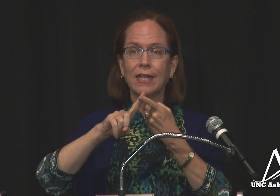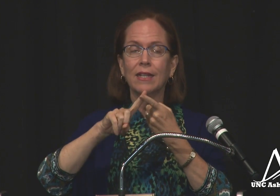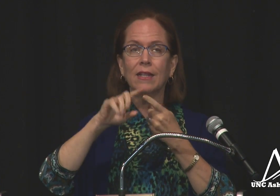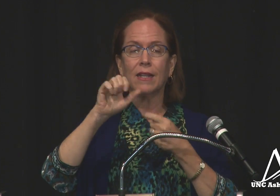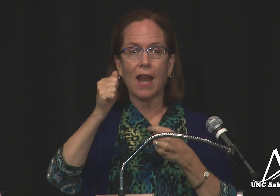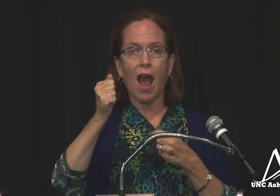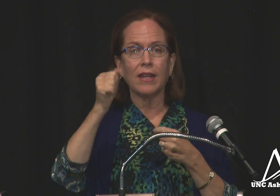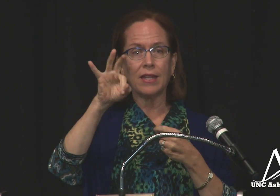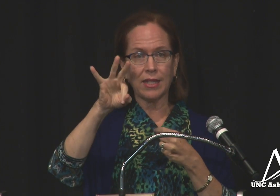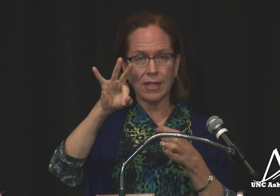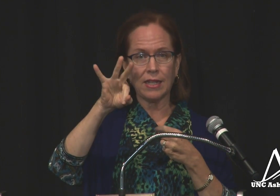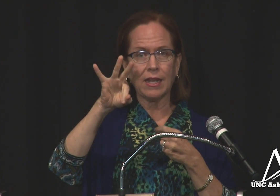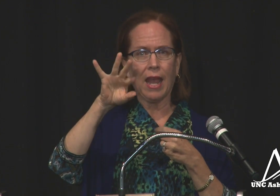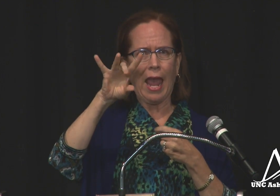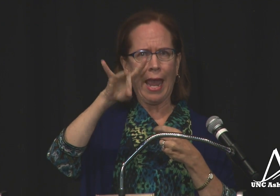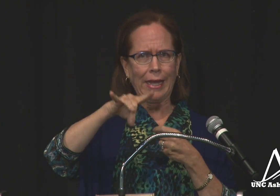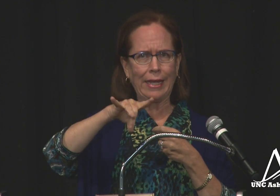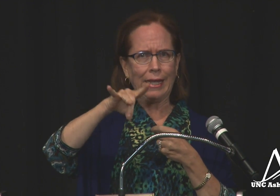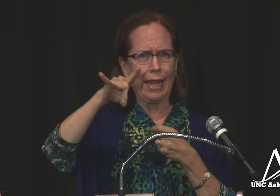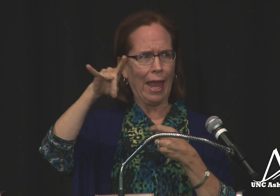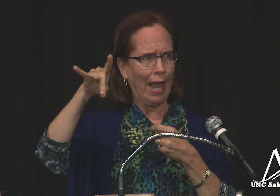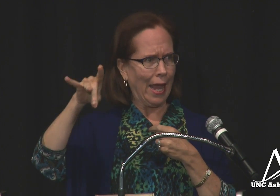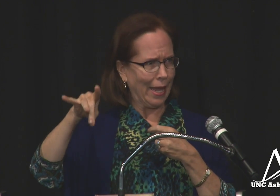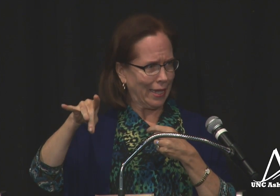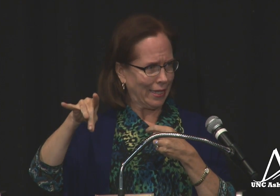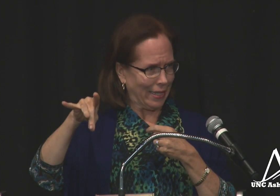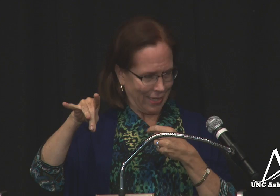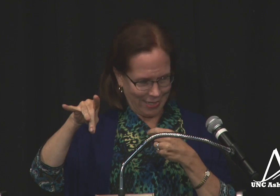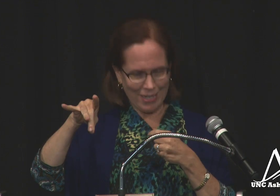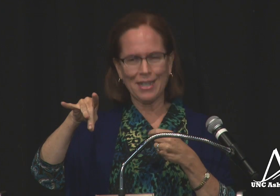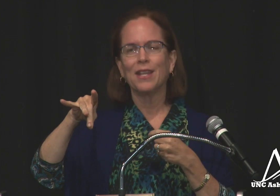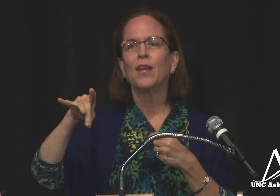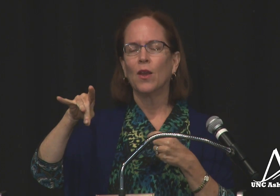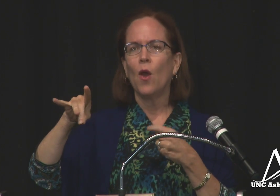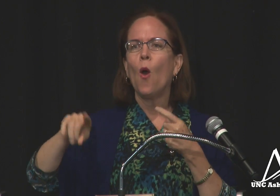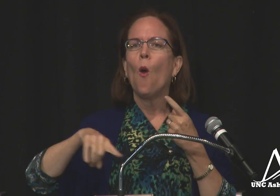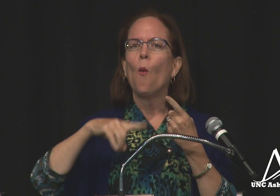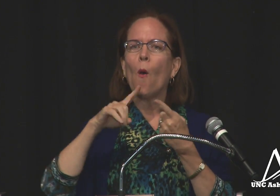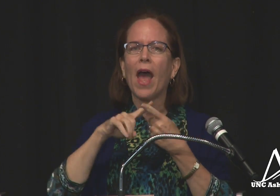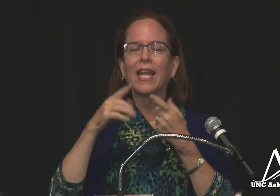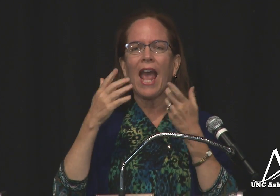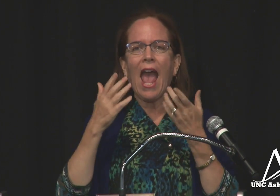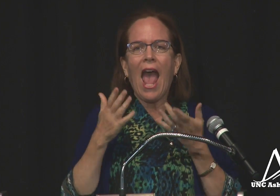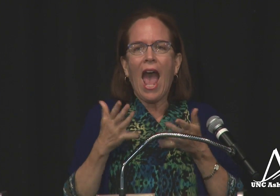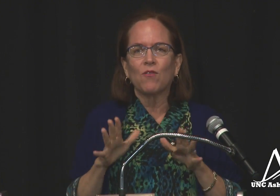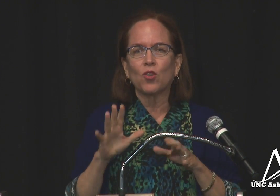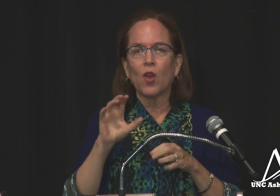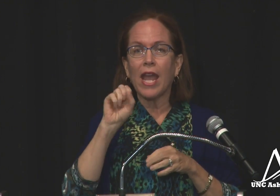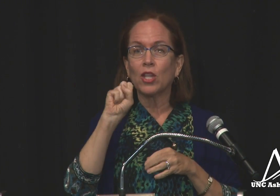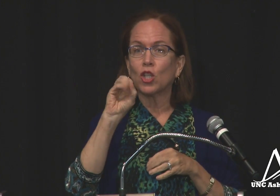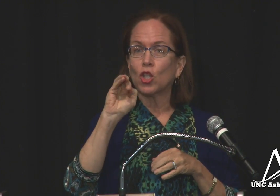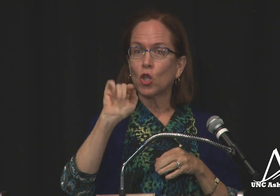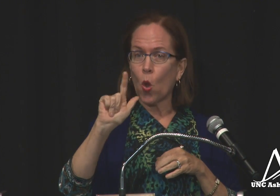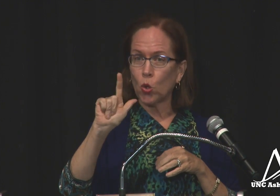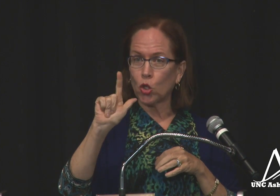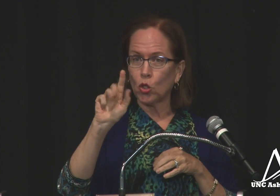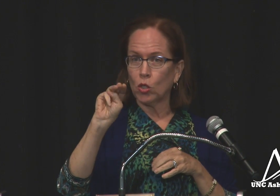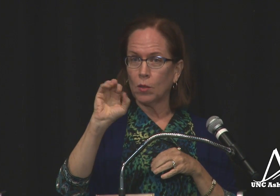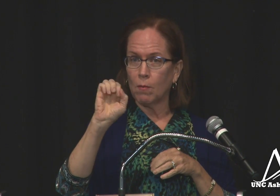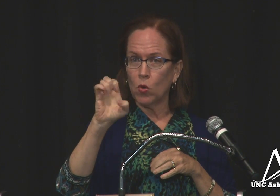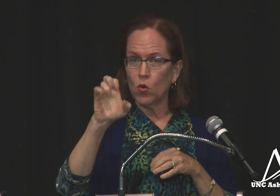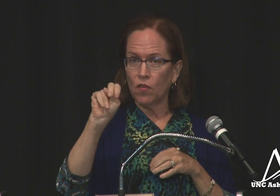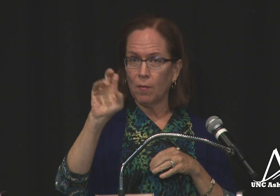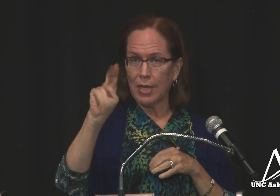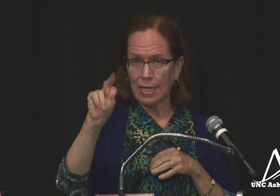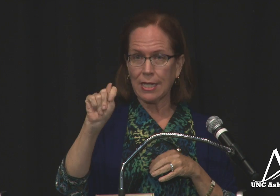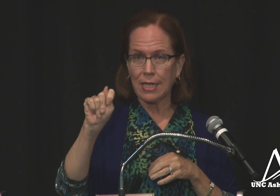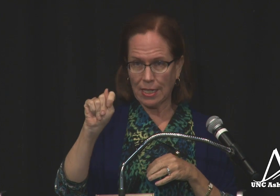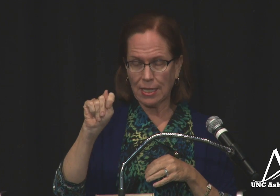Until 1988? When after a social movement